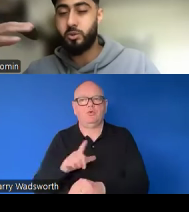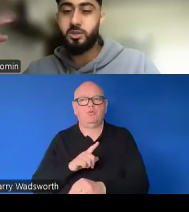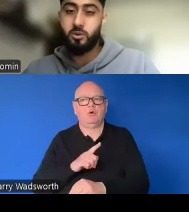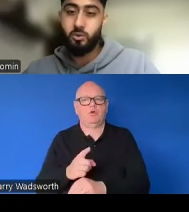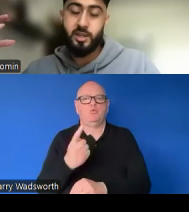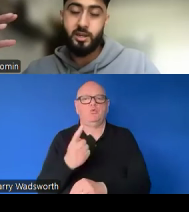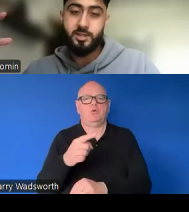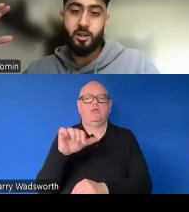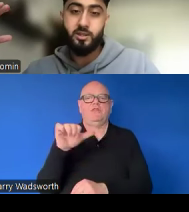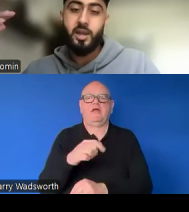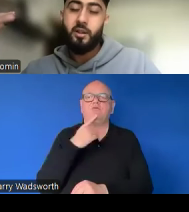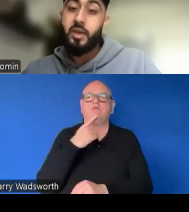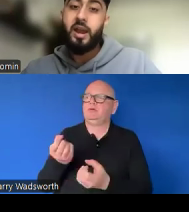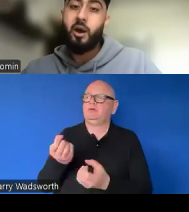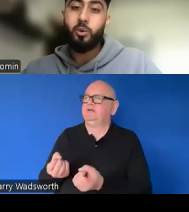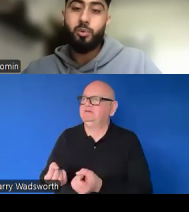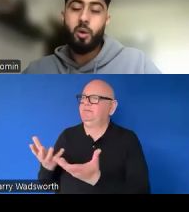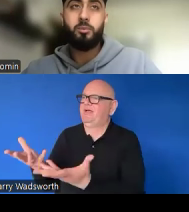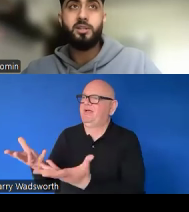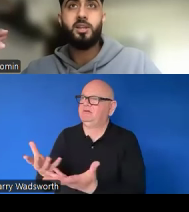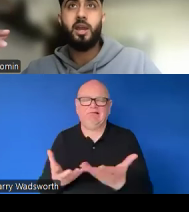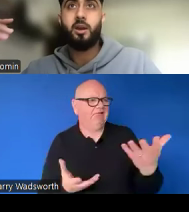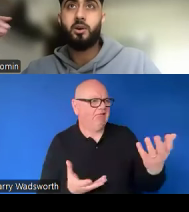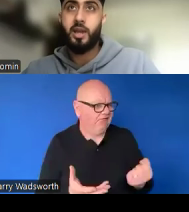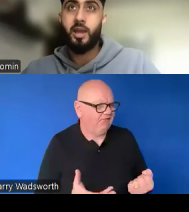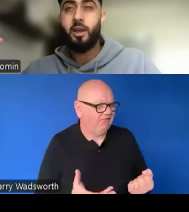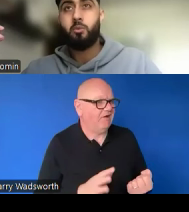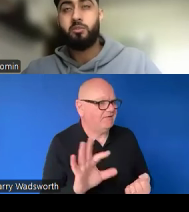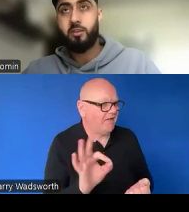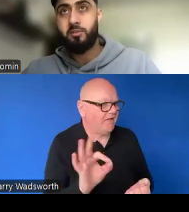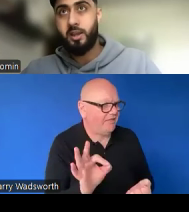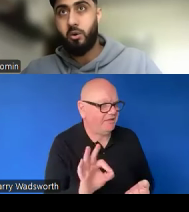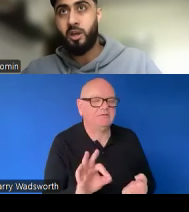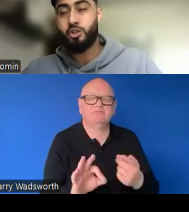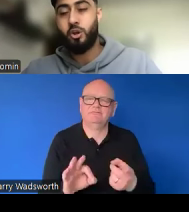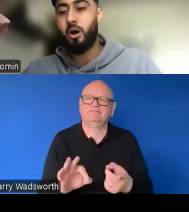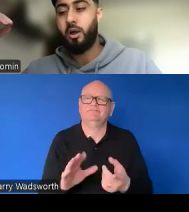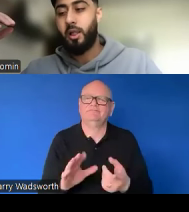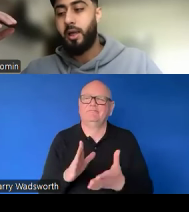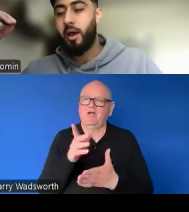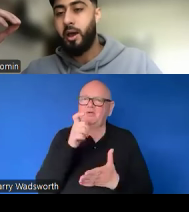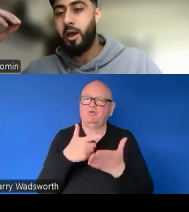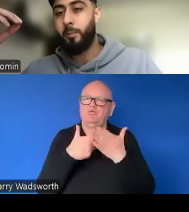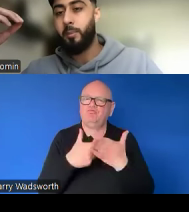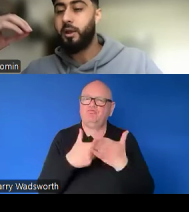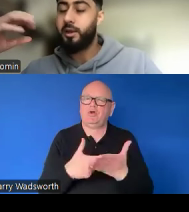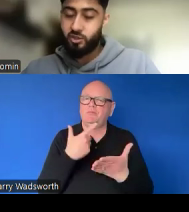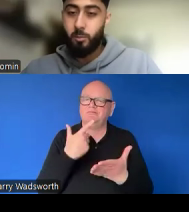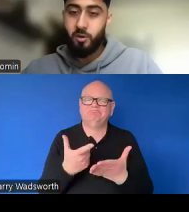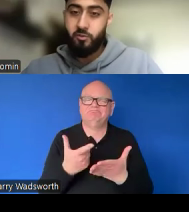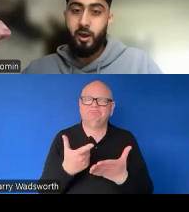we still don't see any sales, then I would probably say, "Okay, we've given it our best shot, let's stop it for now.